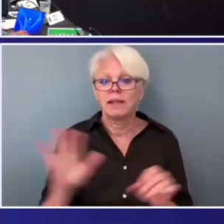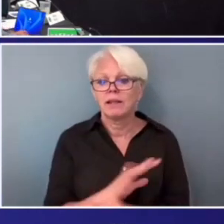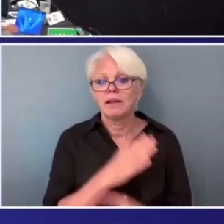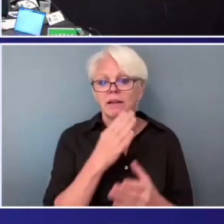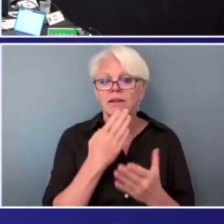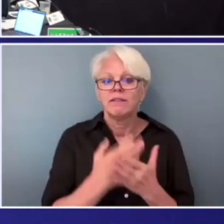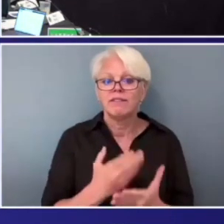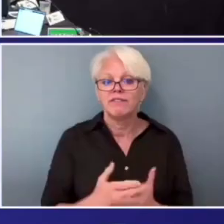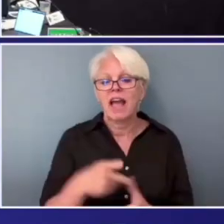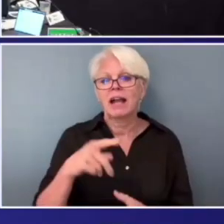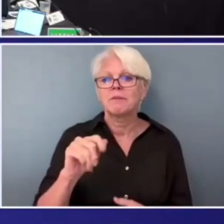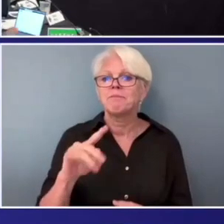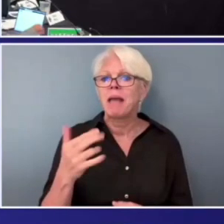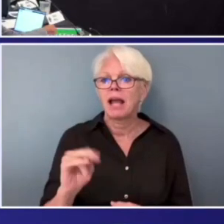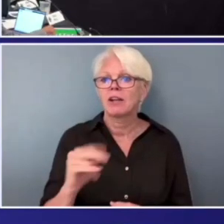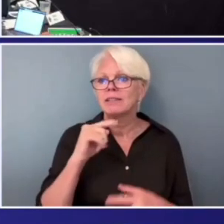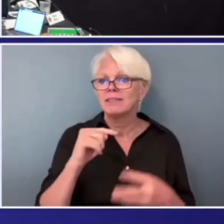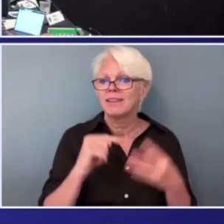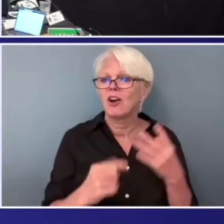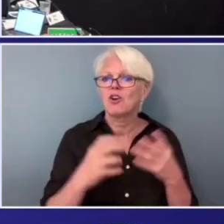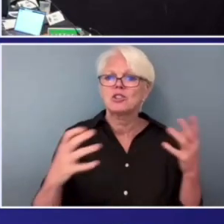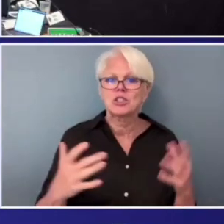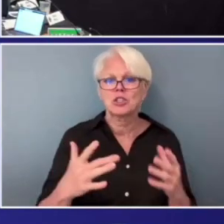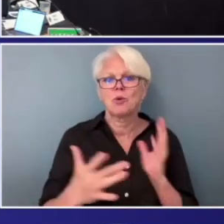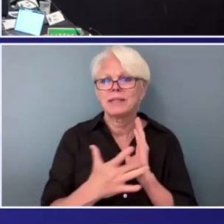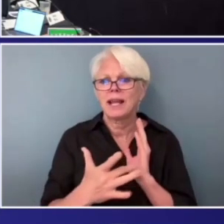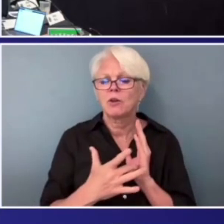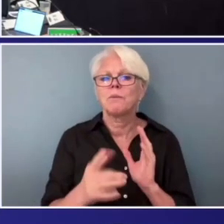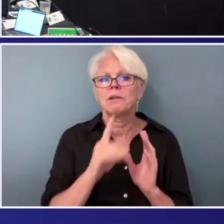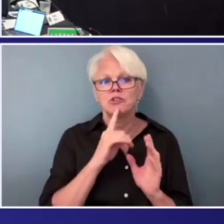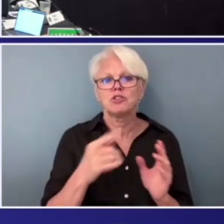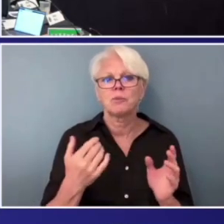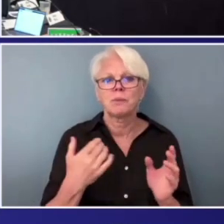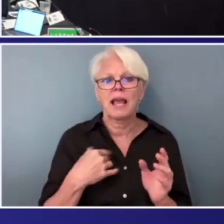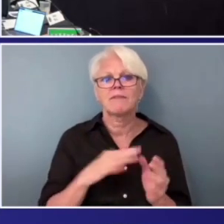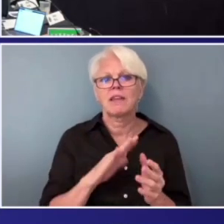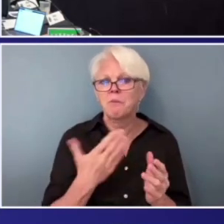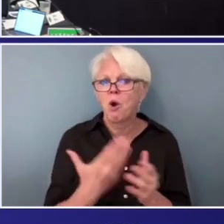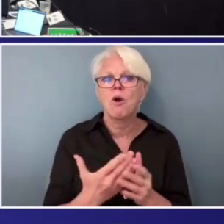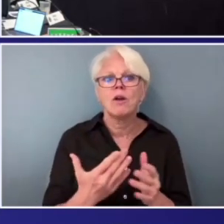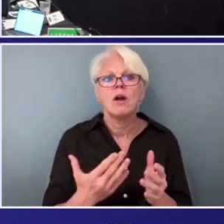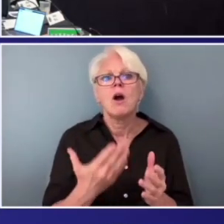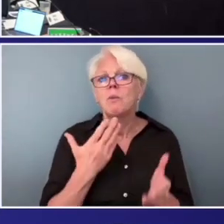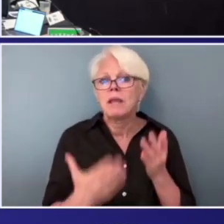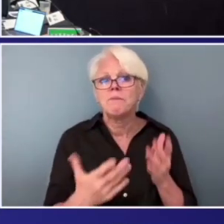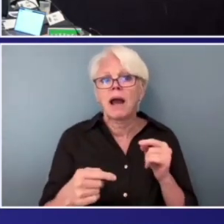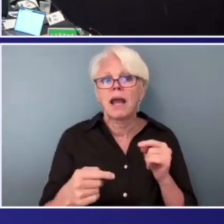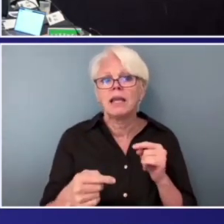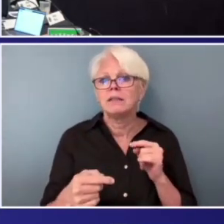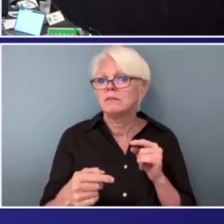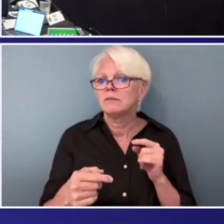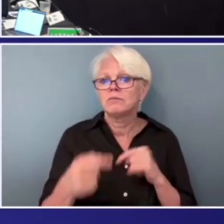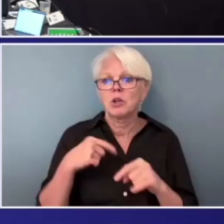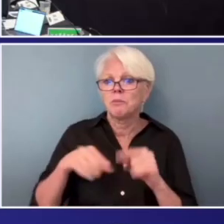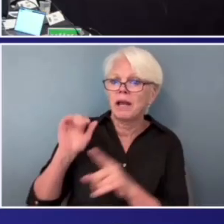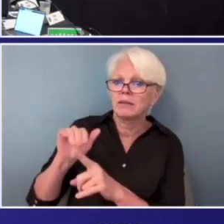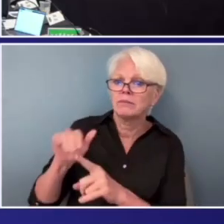are so technical that we want to make sure we have them all. We may even go back to you and say -- you know, ask for clarification,